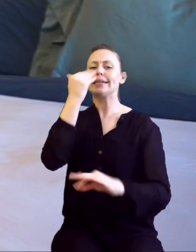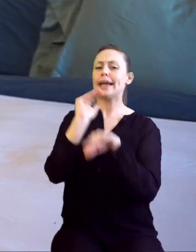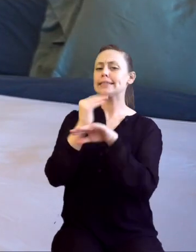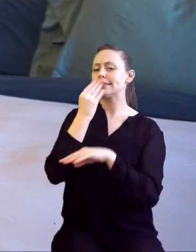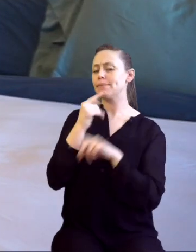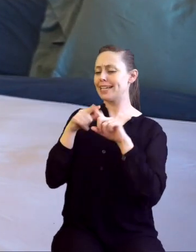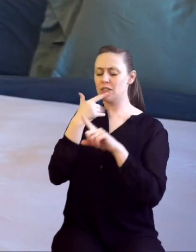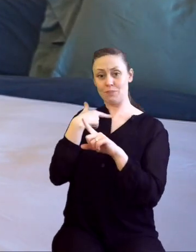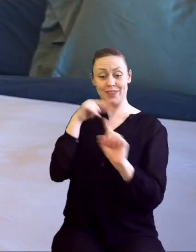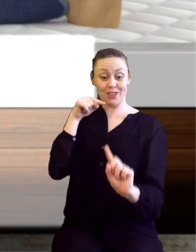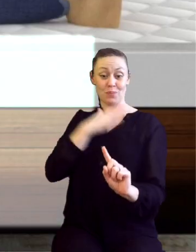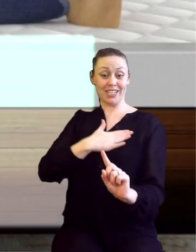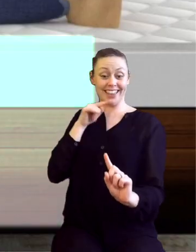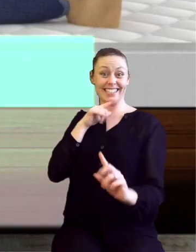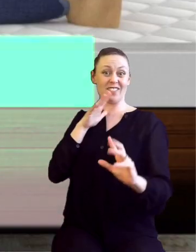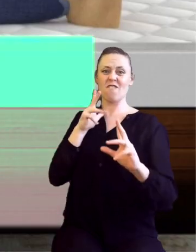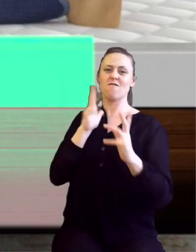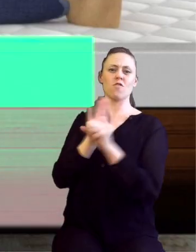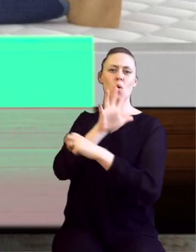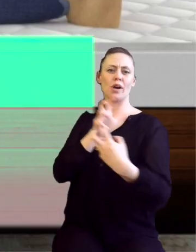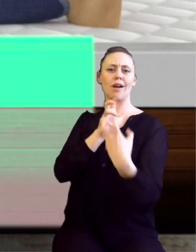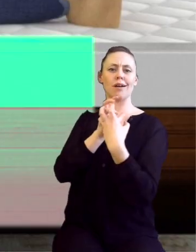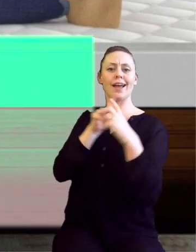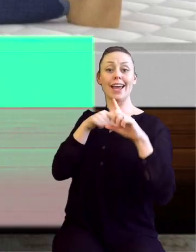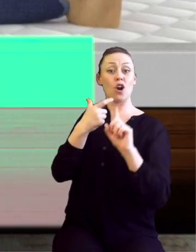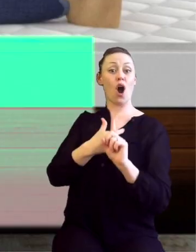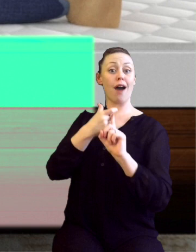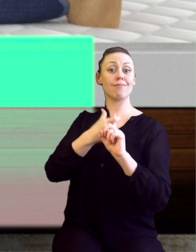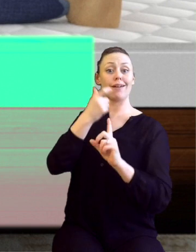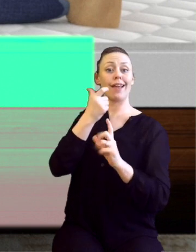fully customizable. The ReST bed will automatically and manually adjust five